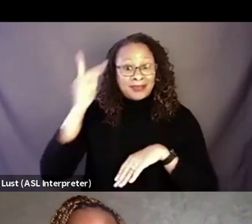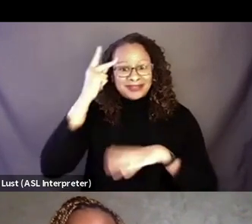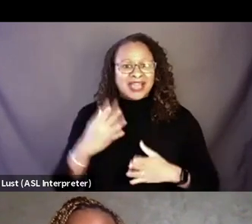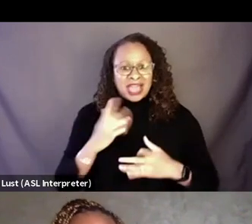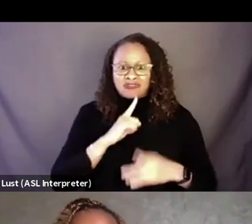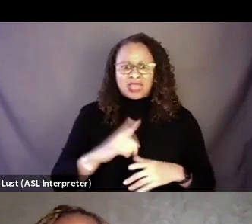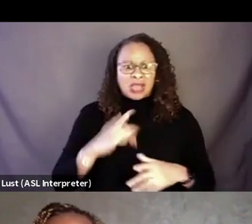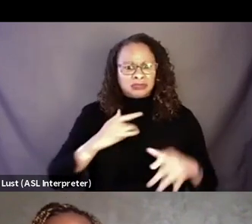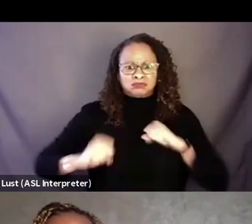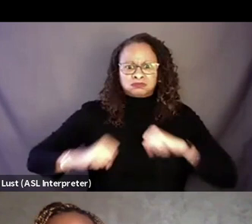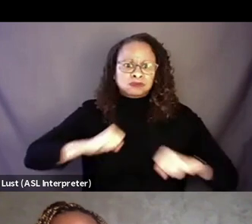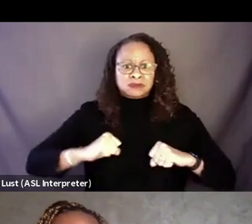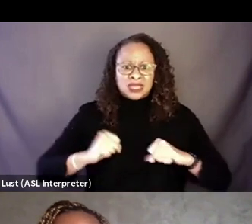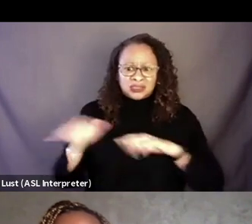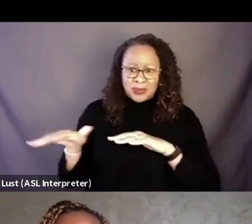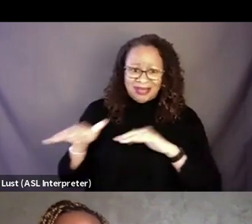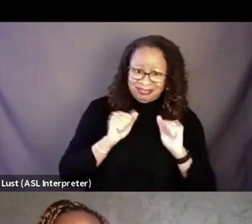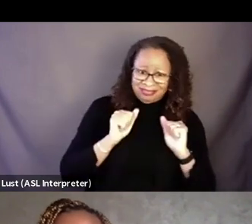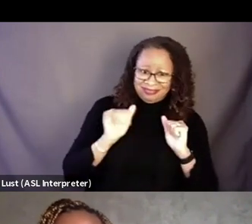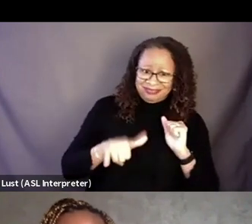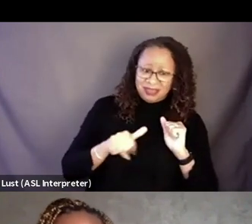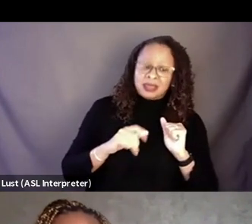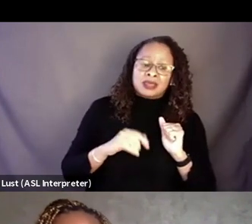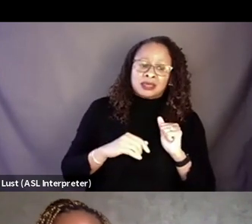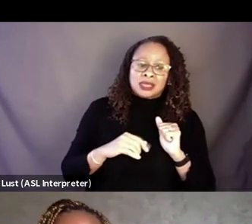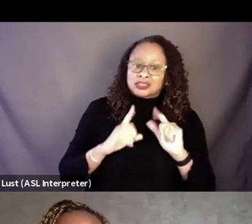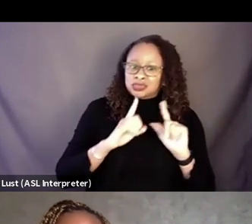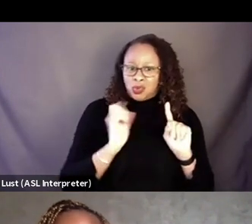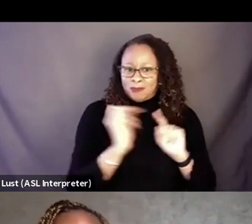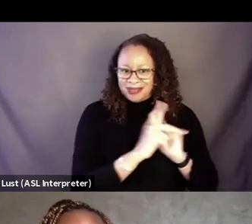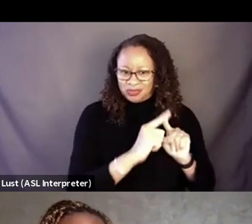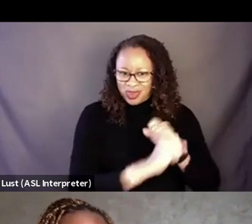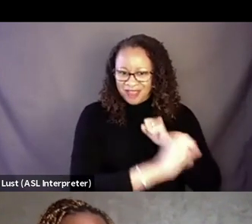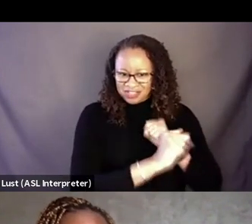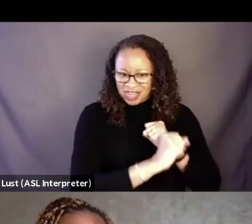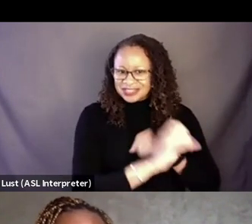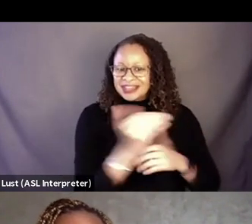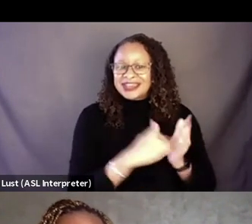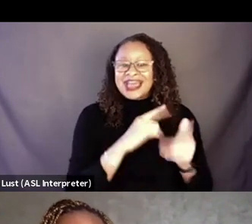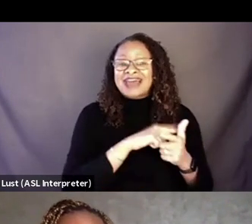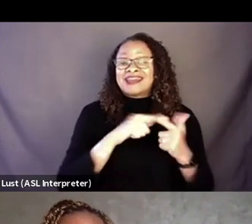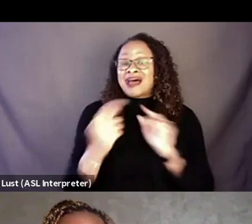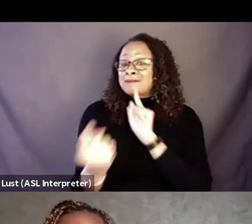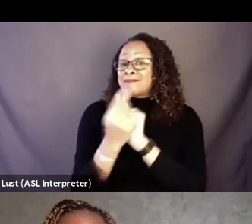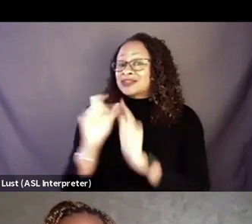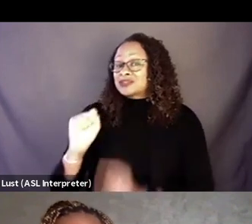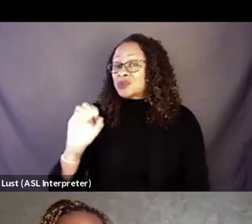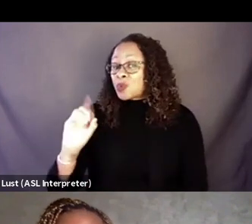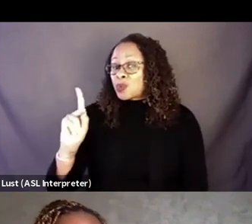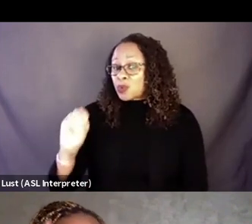So I took time away from that to go to advertising. And then when I met Soko who had been filming Boniface